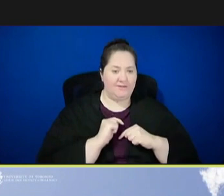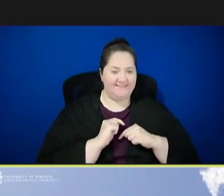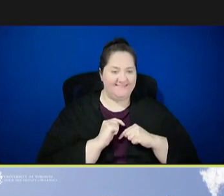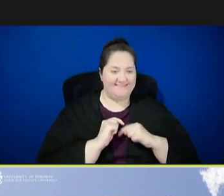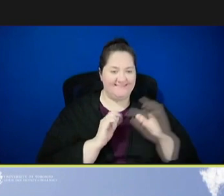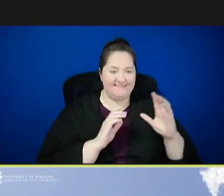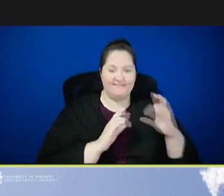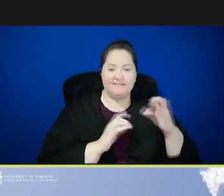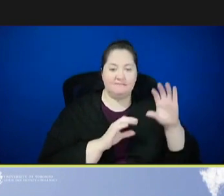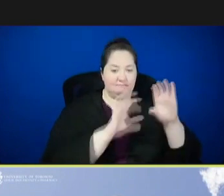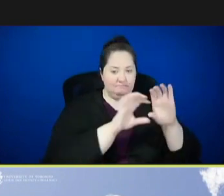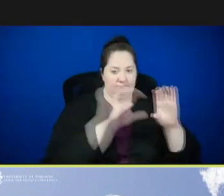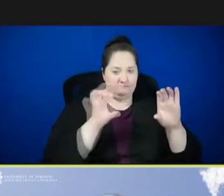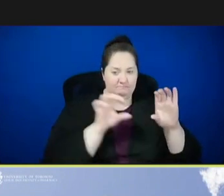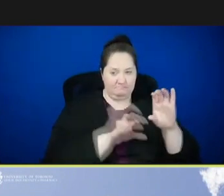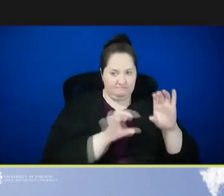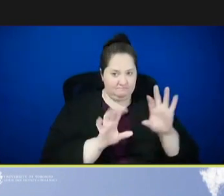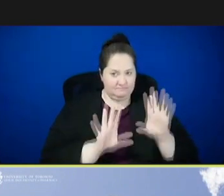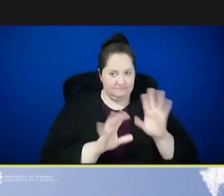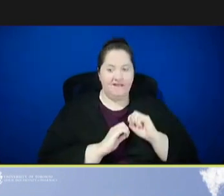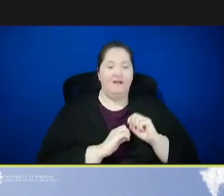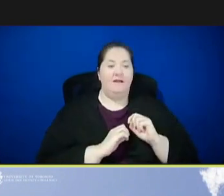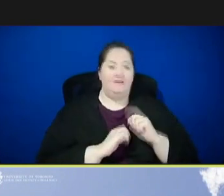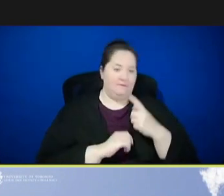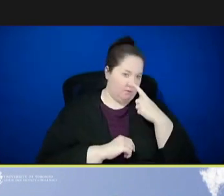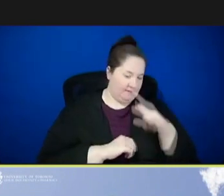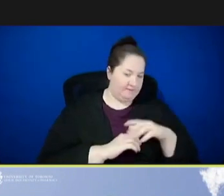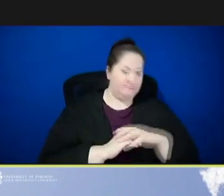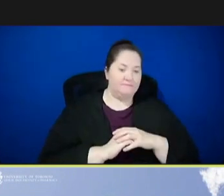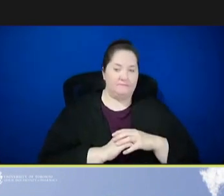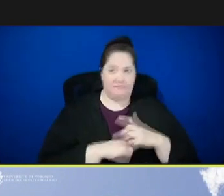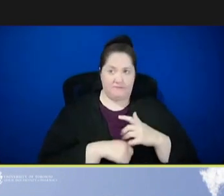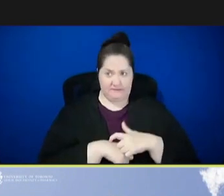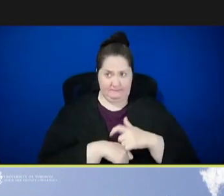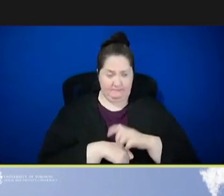I just want to go through a few of these. If you don't mind if there's time, and if there's not,